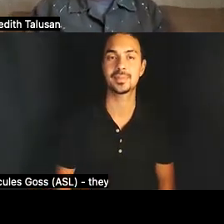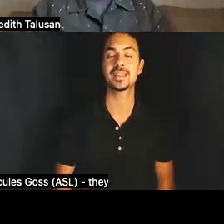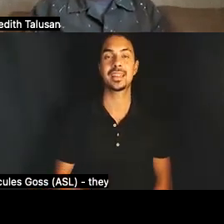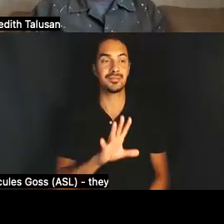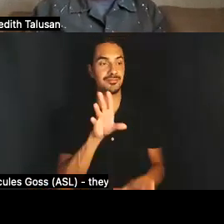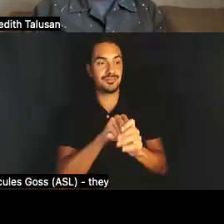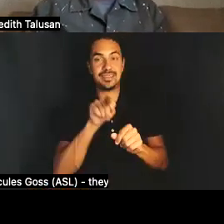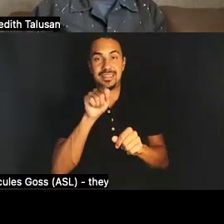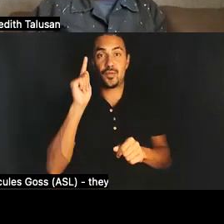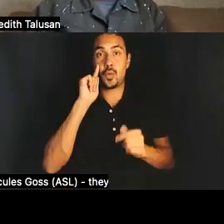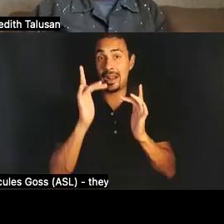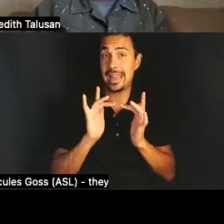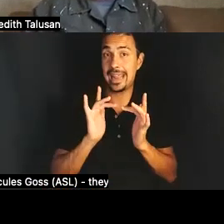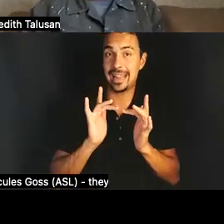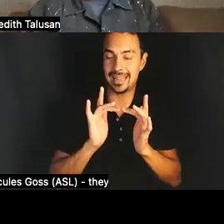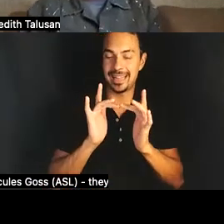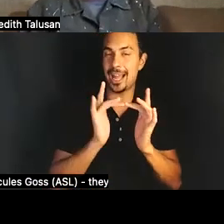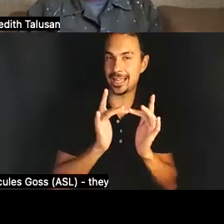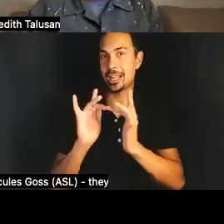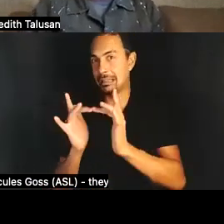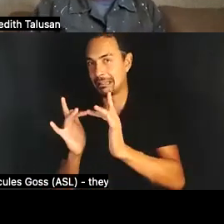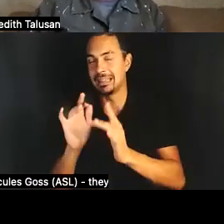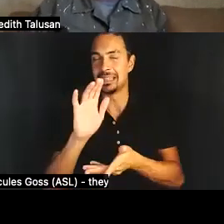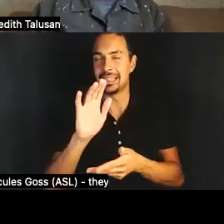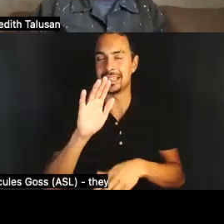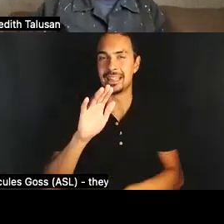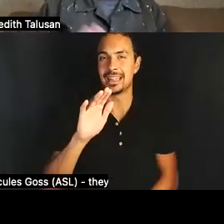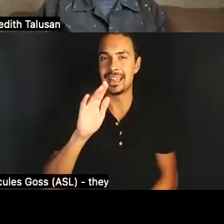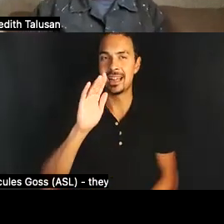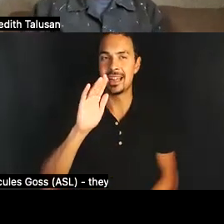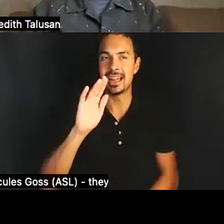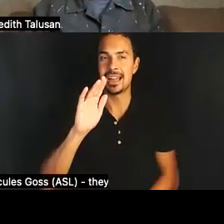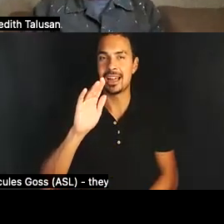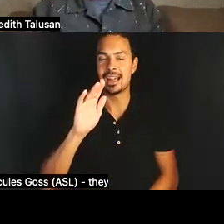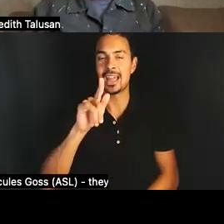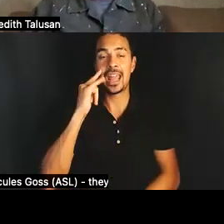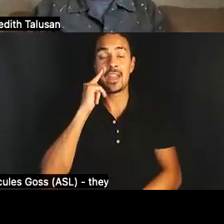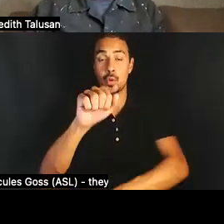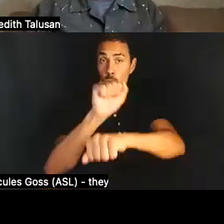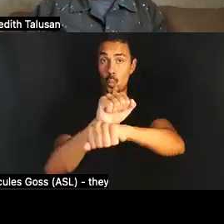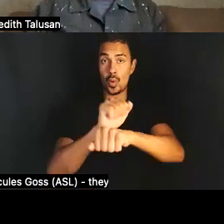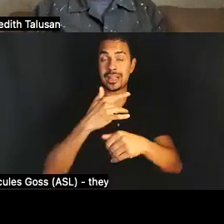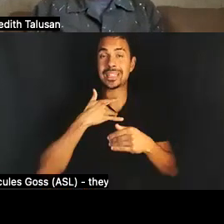And I want to say it is useful to participate in online networking to the degree that you are